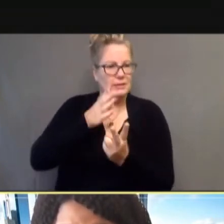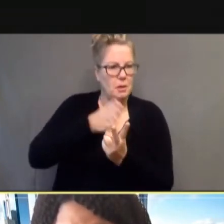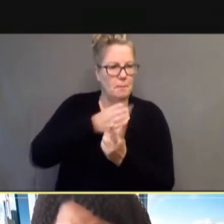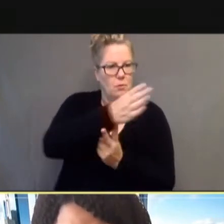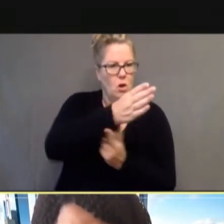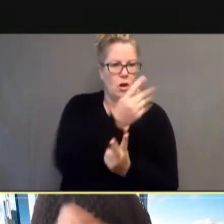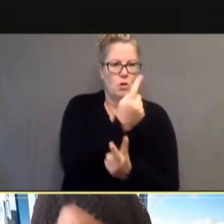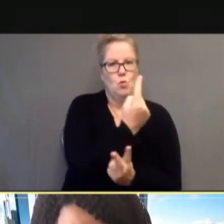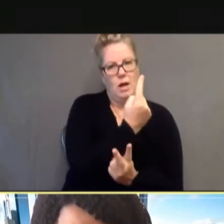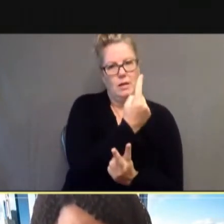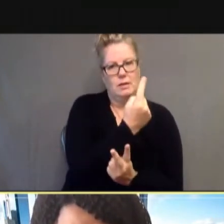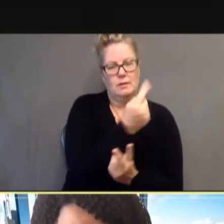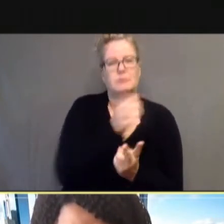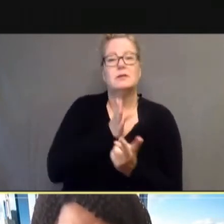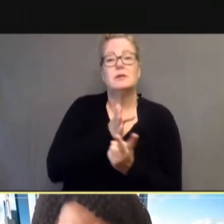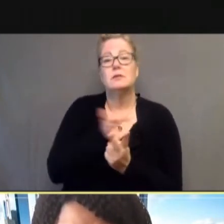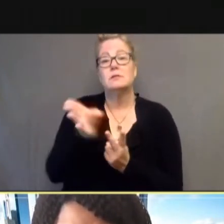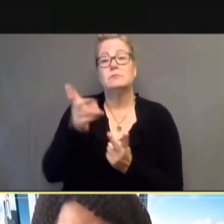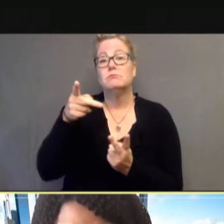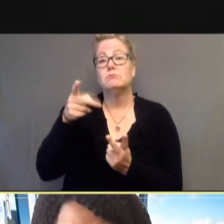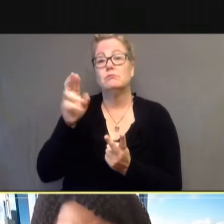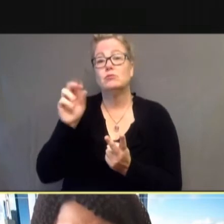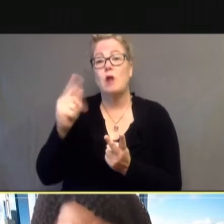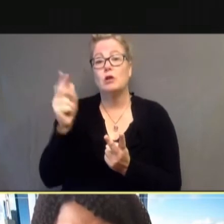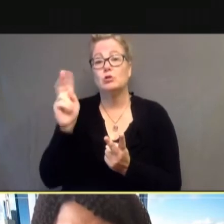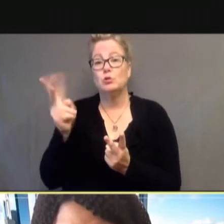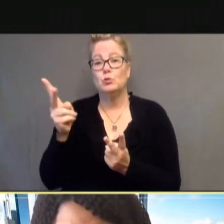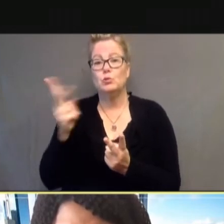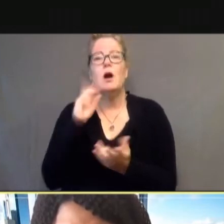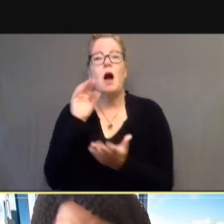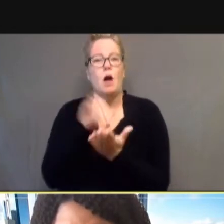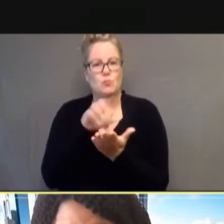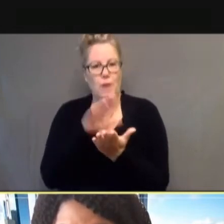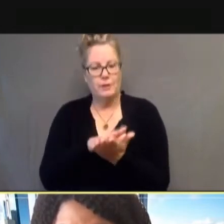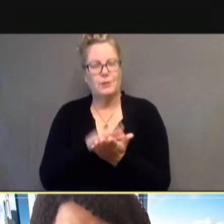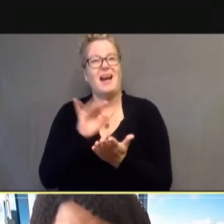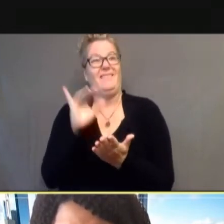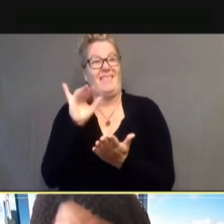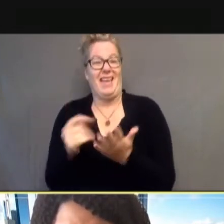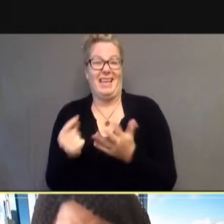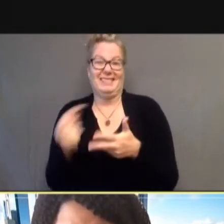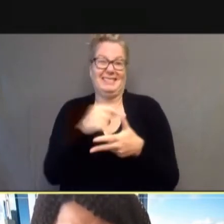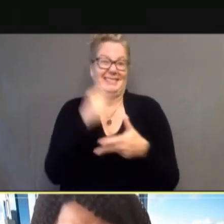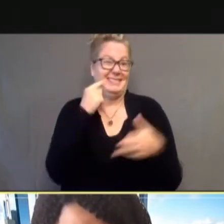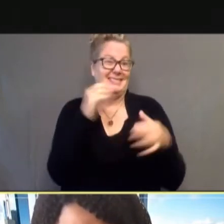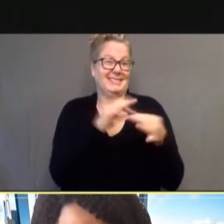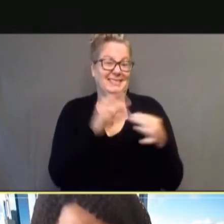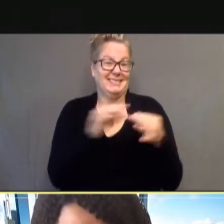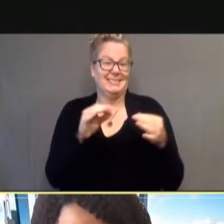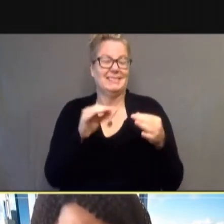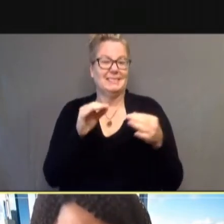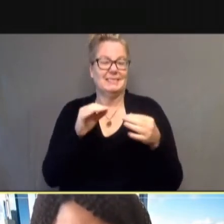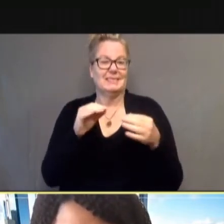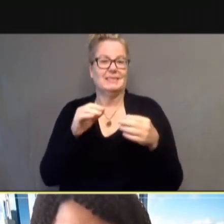of such an impairment and prong three is being regarded as having such an impairment. So